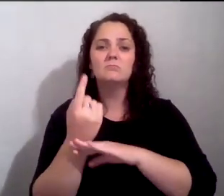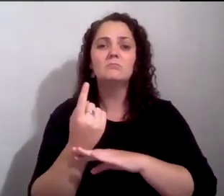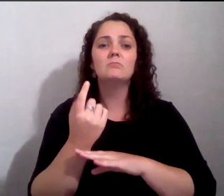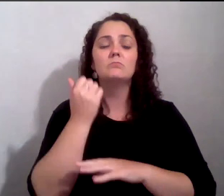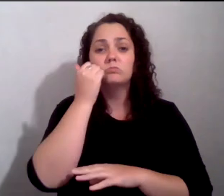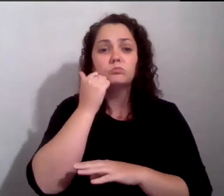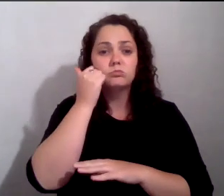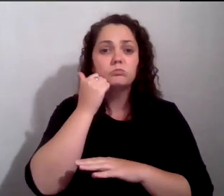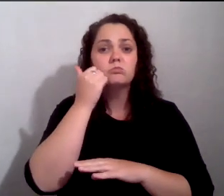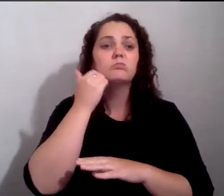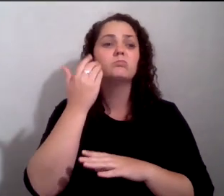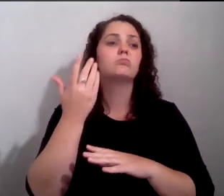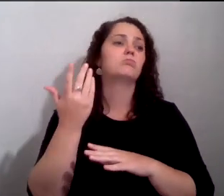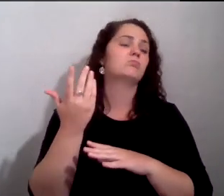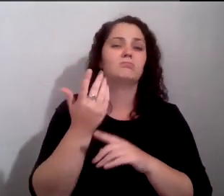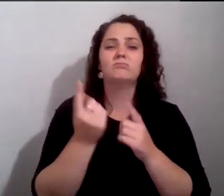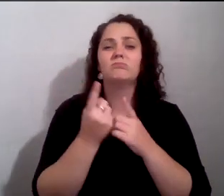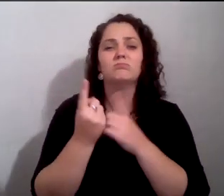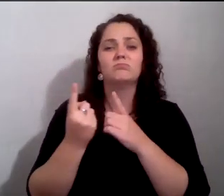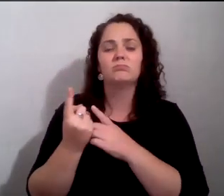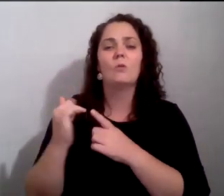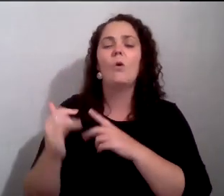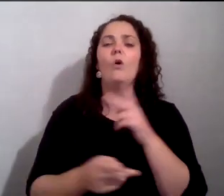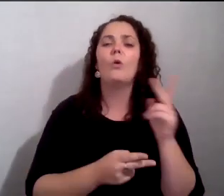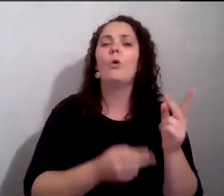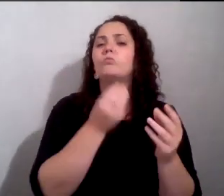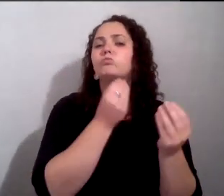prostitutes, sightseers or the petit bourgeois lunching on the grass.